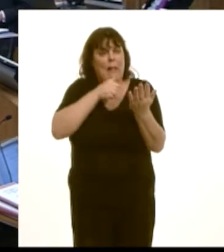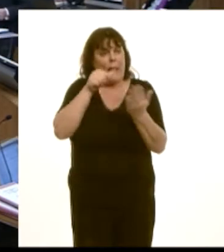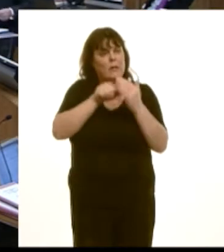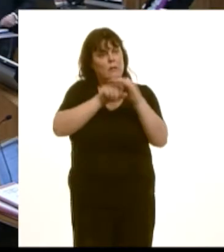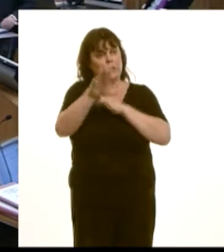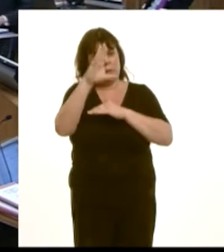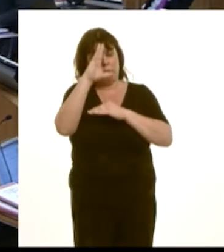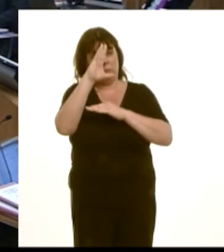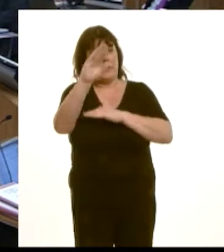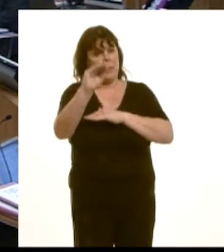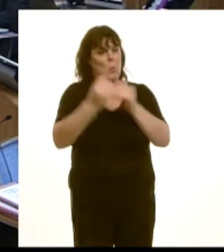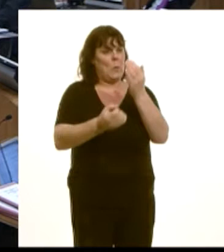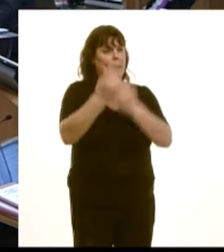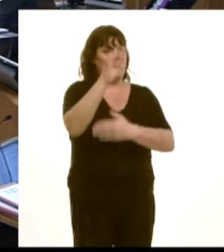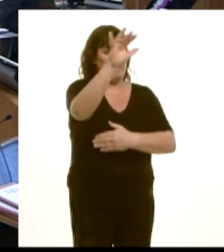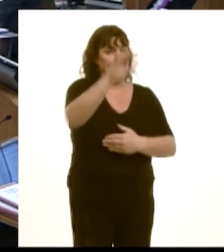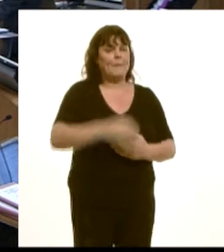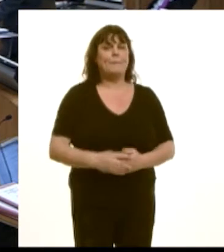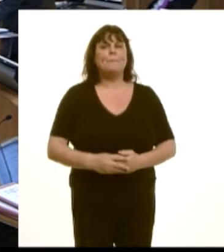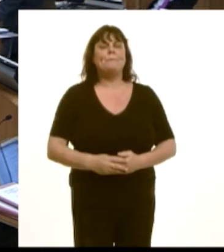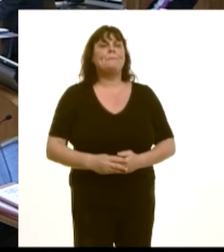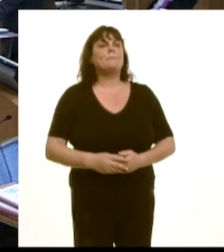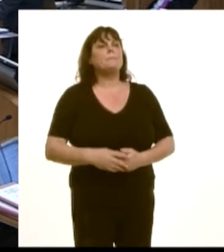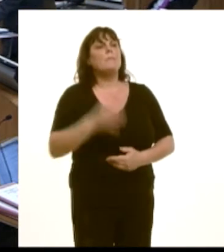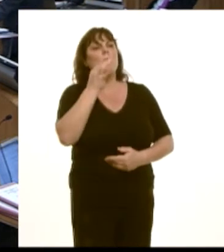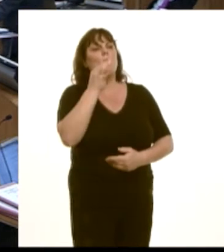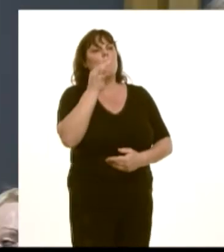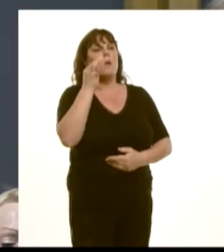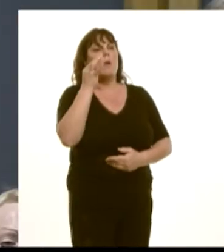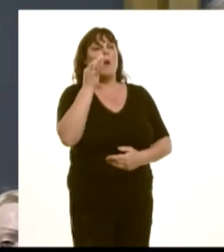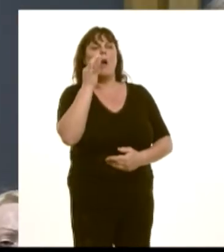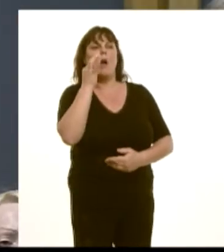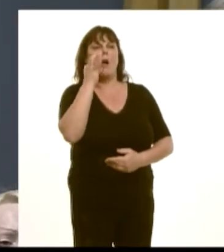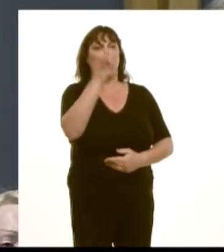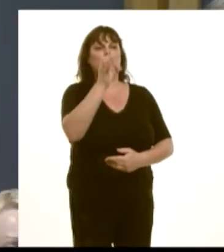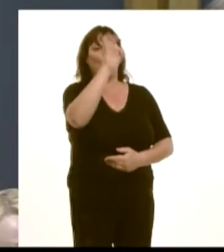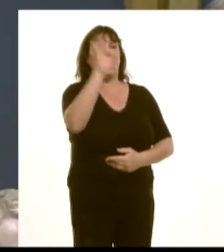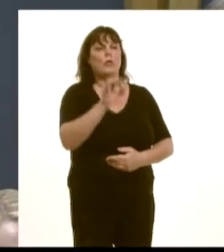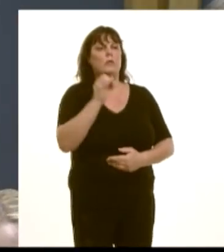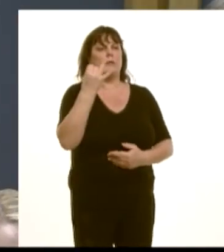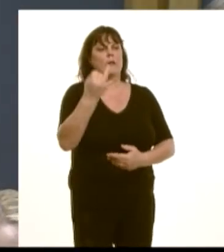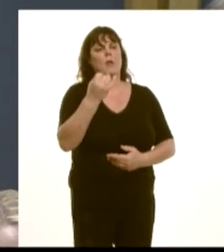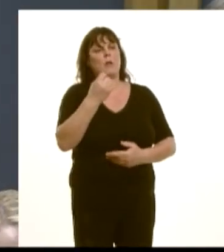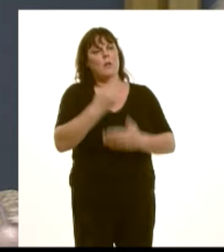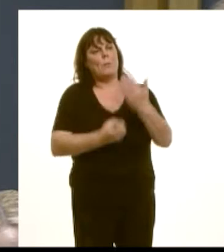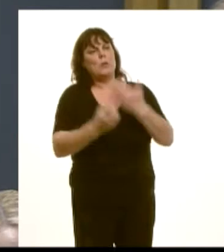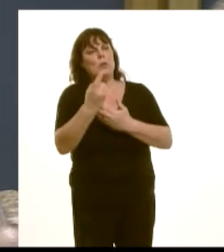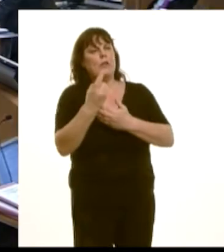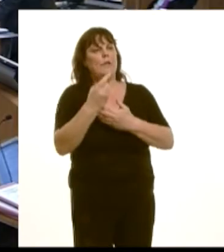Julie Morgan: 7. What plans does the First Minister have to increase employment opportunities in Cardiff North? Carwyn Jones: Well, we are all committed,